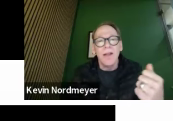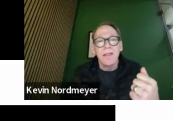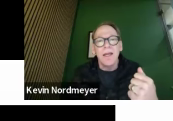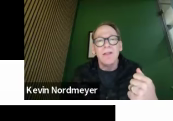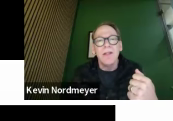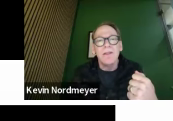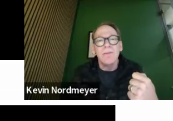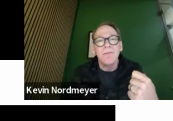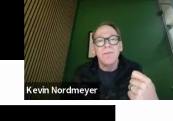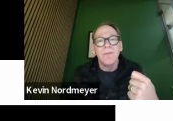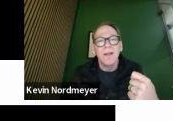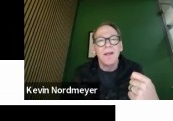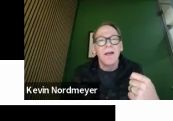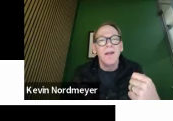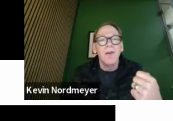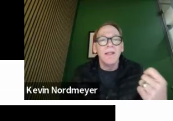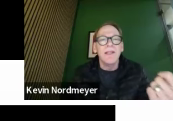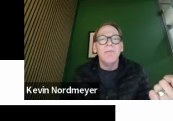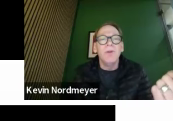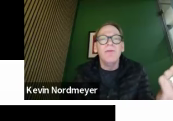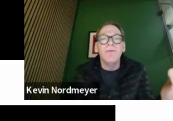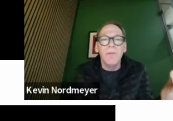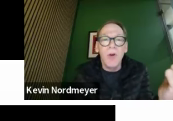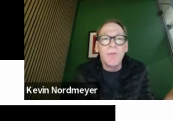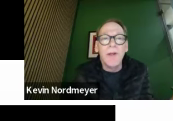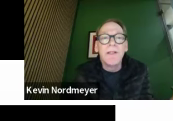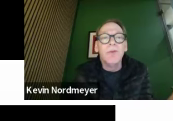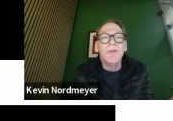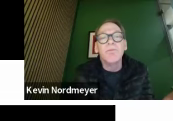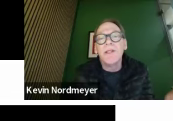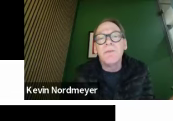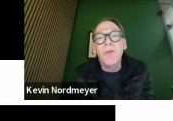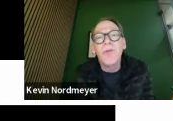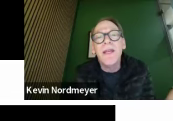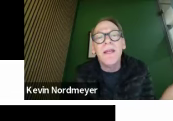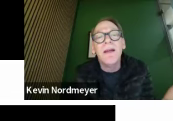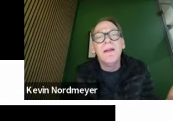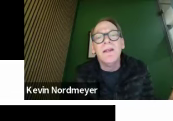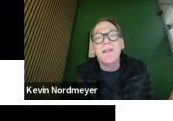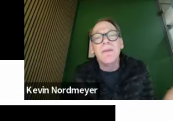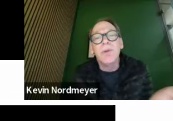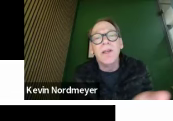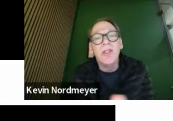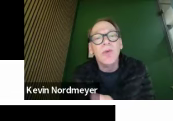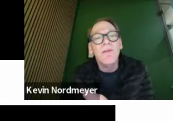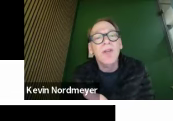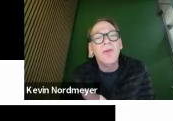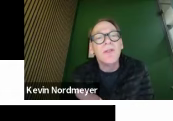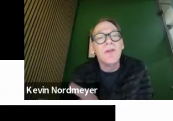Go to the next slide, Jason. Another example from those principles that principle three is simple and intuitive use.